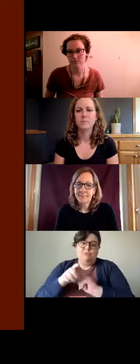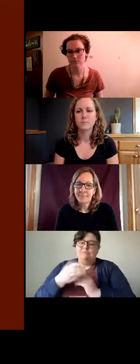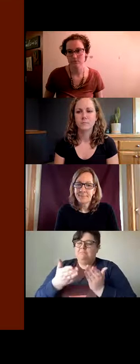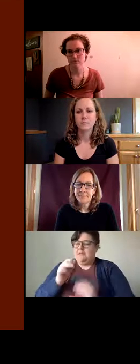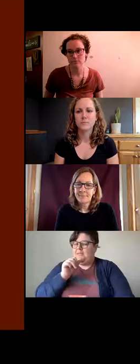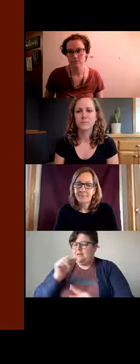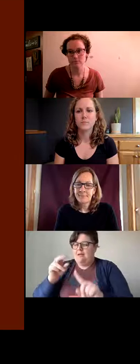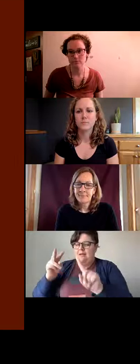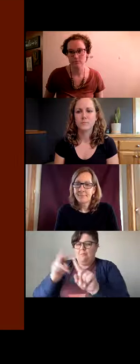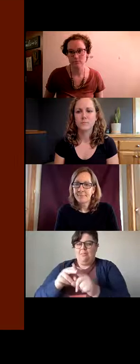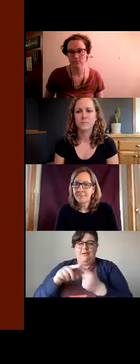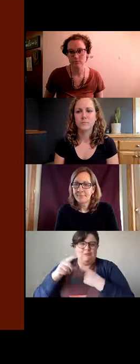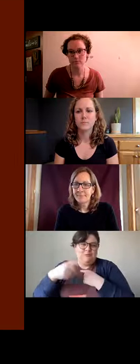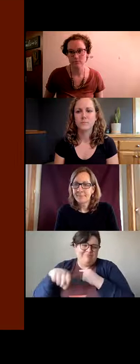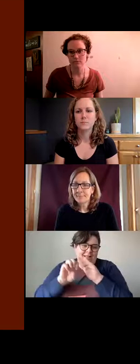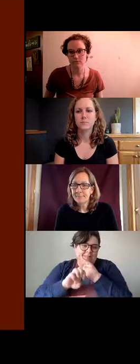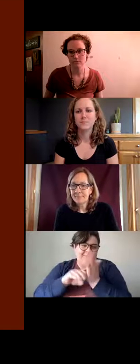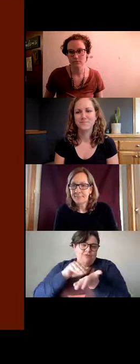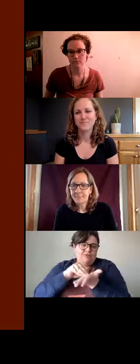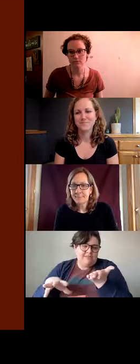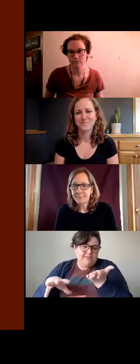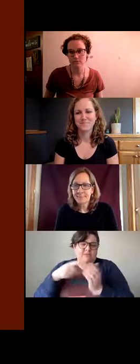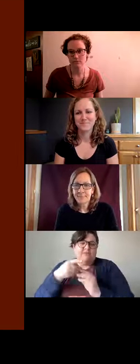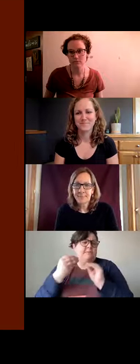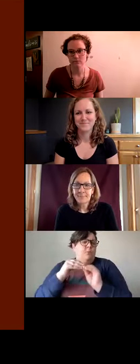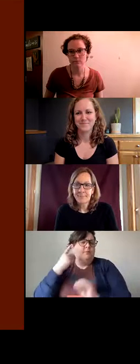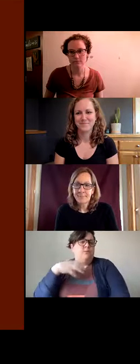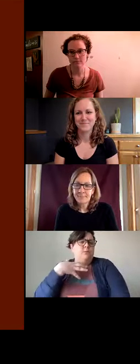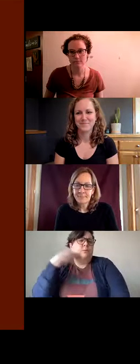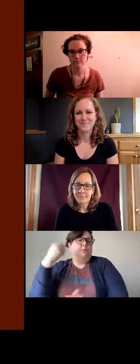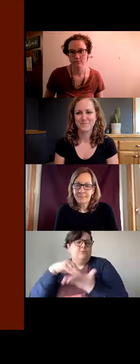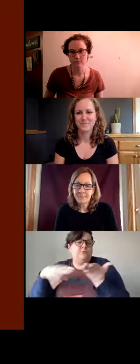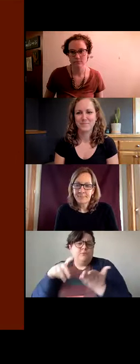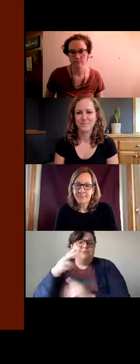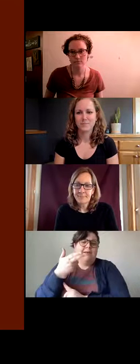transition evaluations and that may not apply to our elementary students here, that's more for